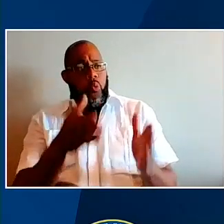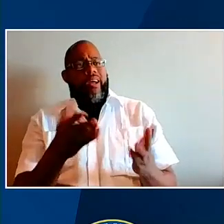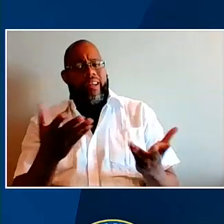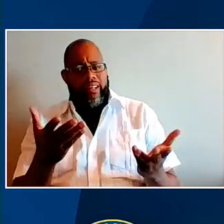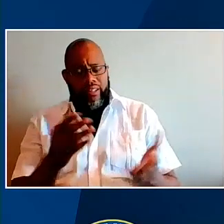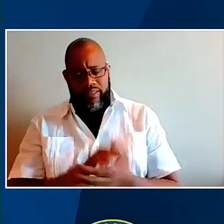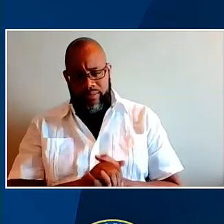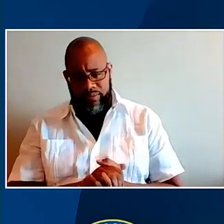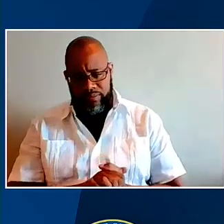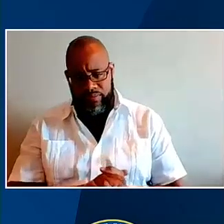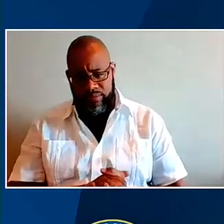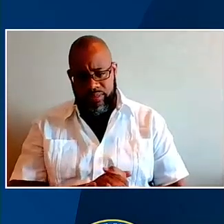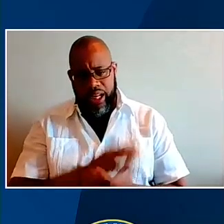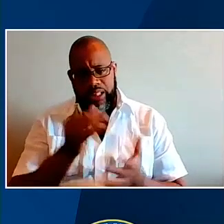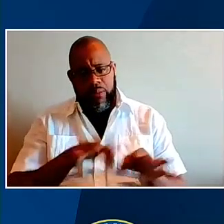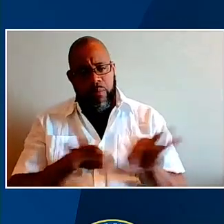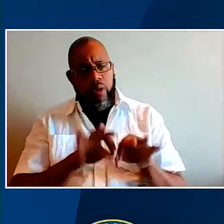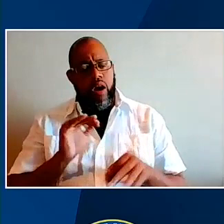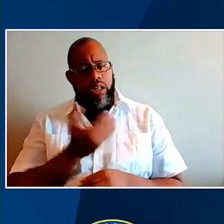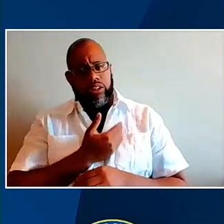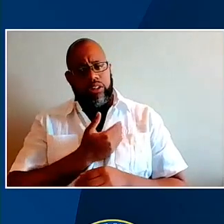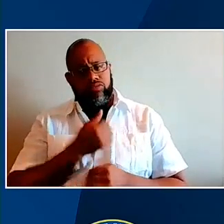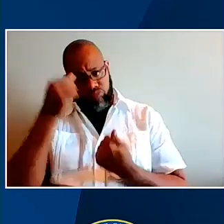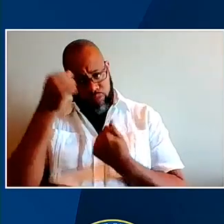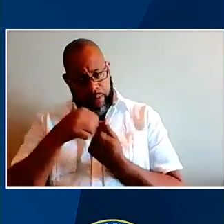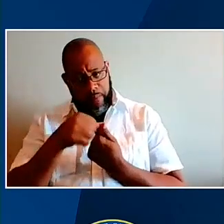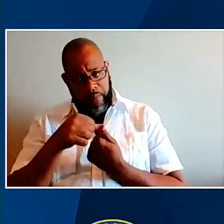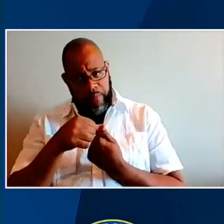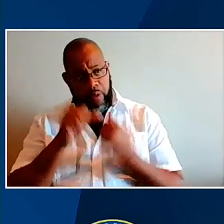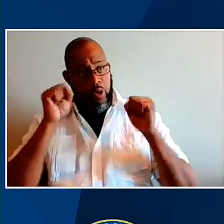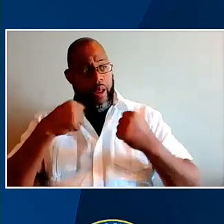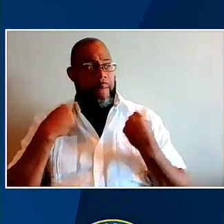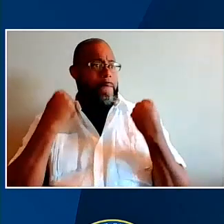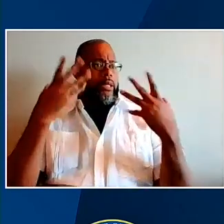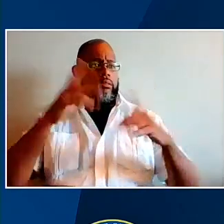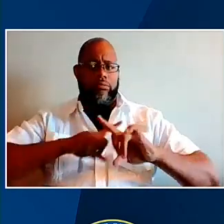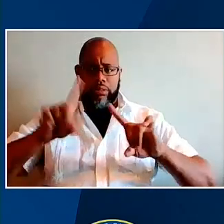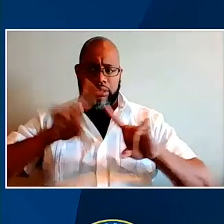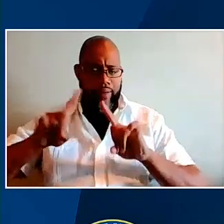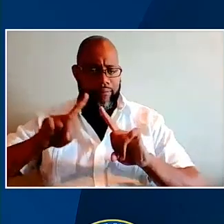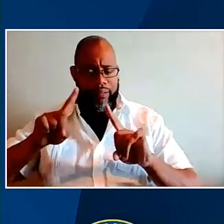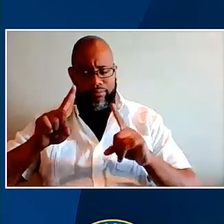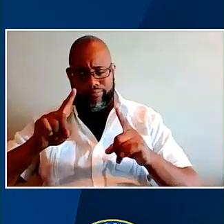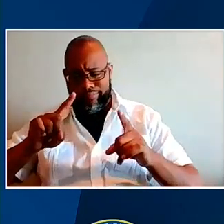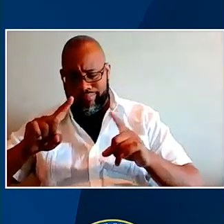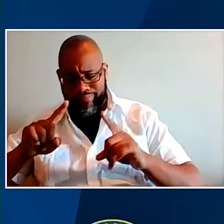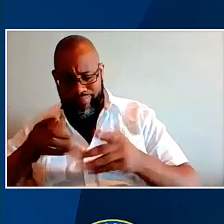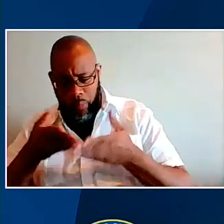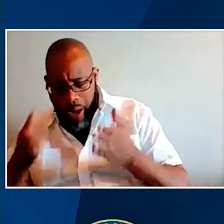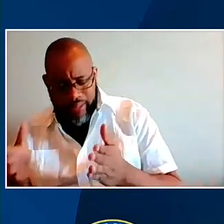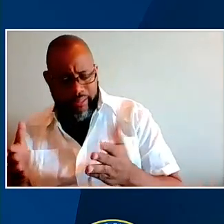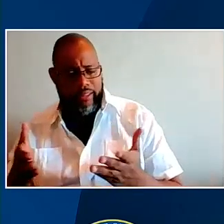And it's important for us to remember there could be many different configurations of reciprocity